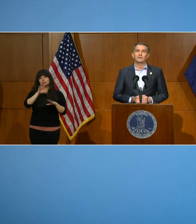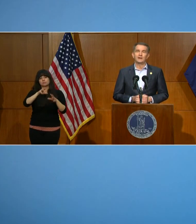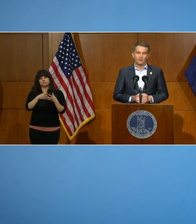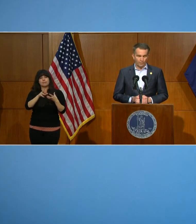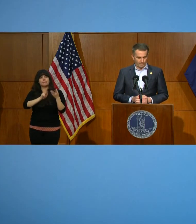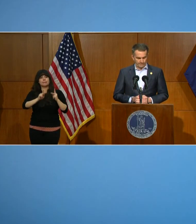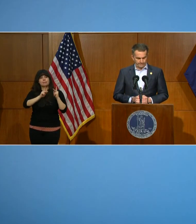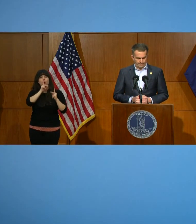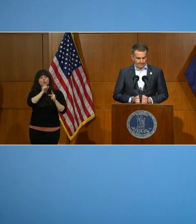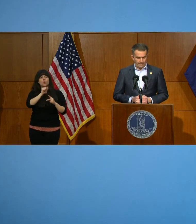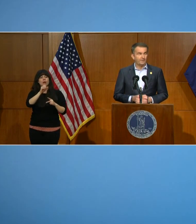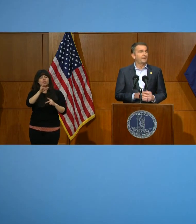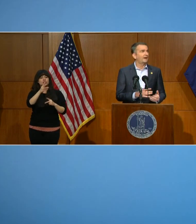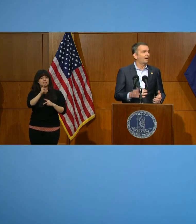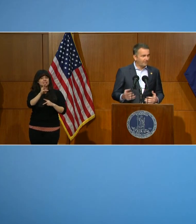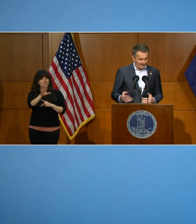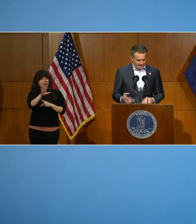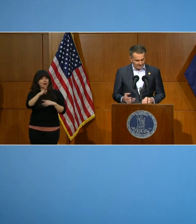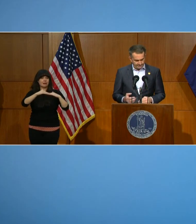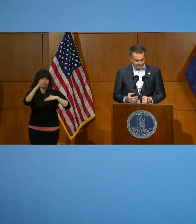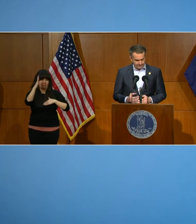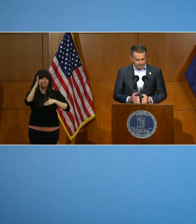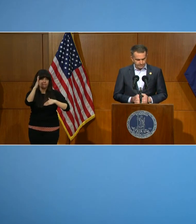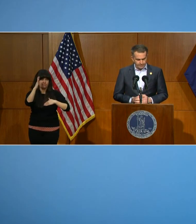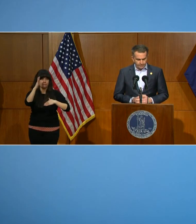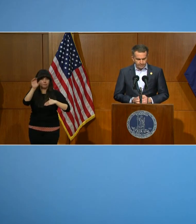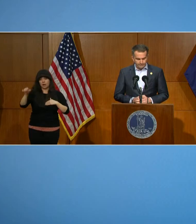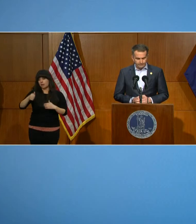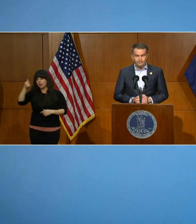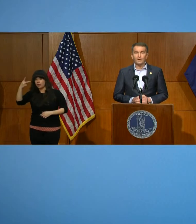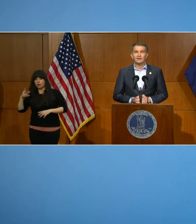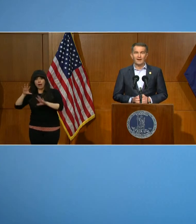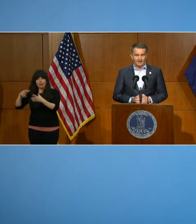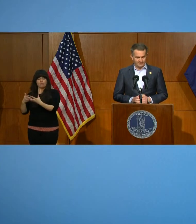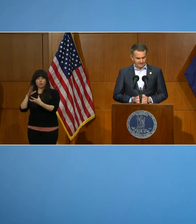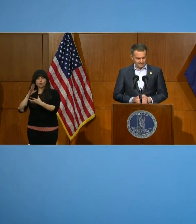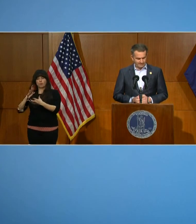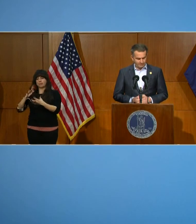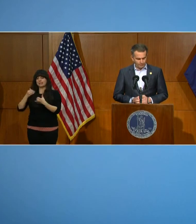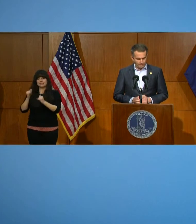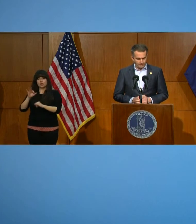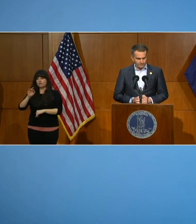AVAILABLE DOSES SHOULD GO FOR